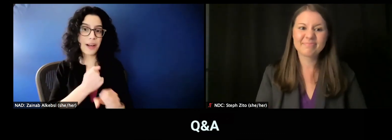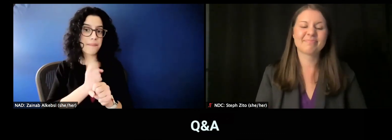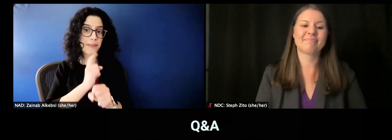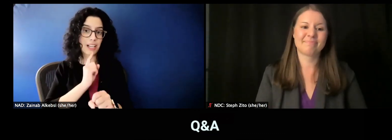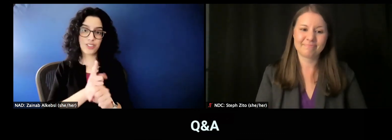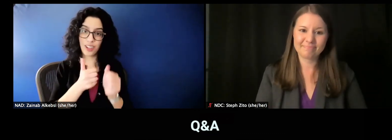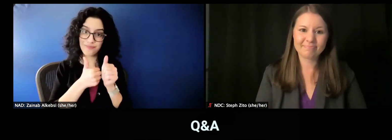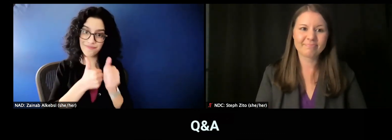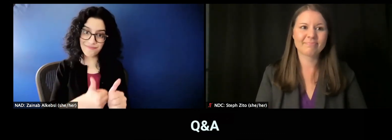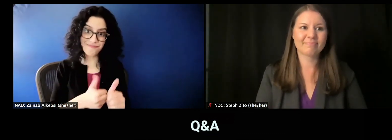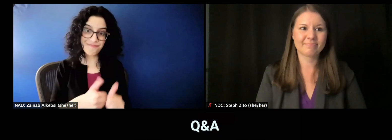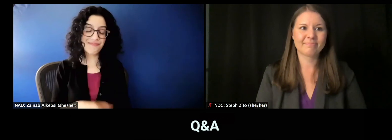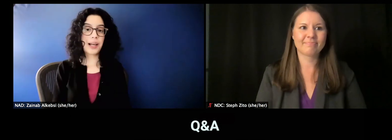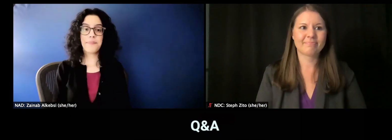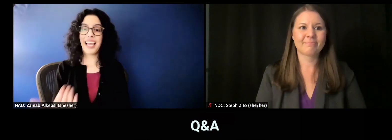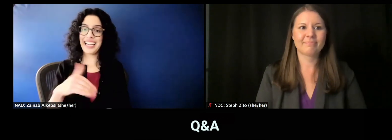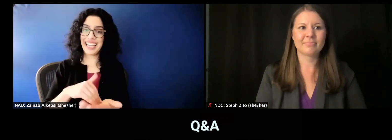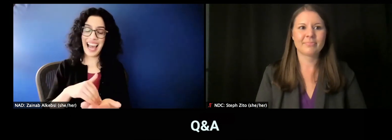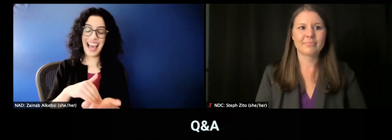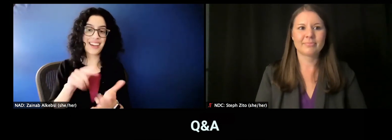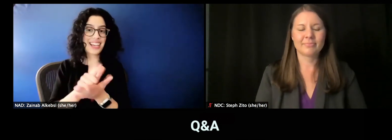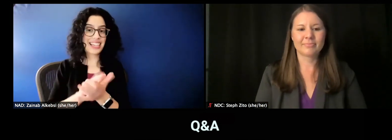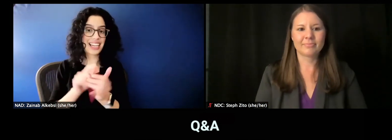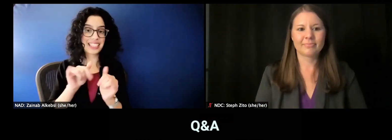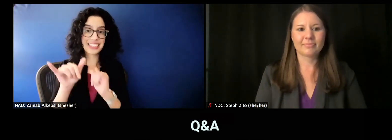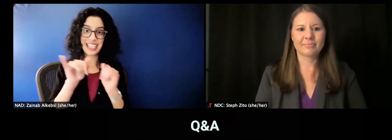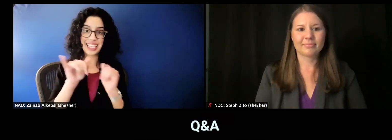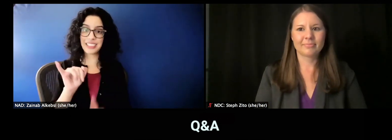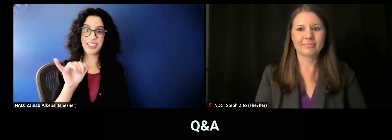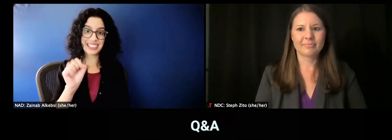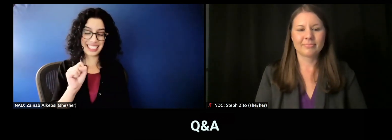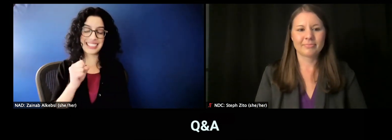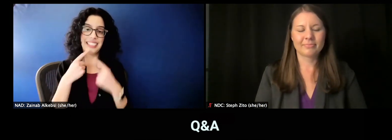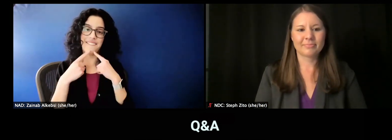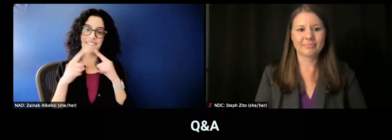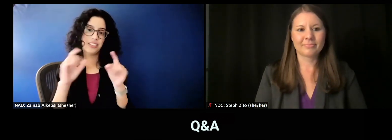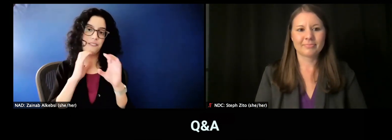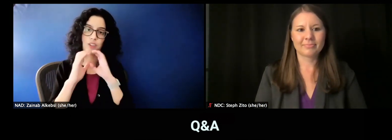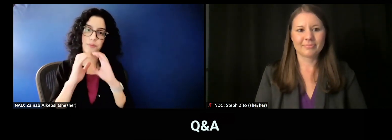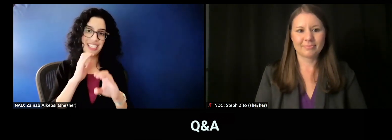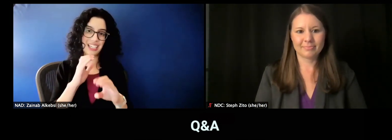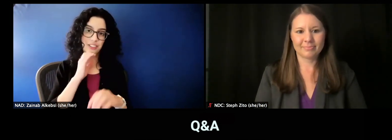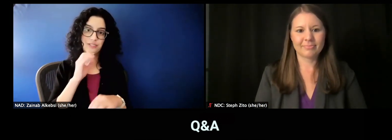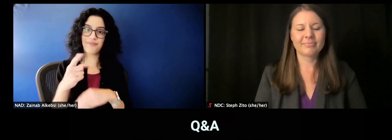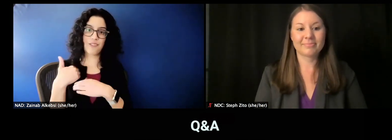as the technology evolves. But the legal standard is effective communication